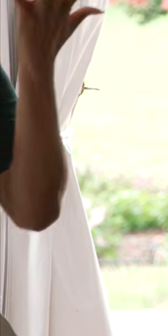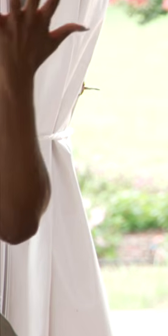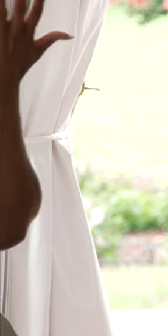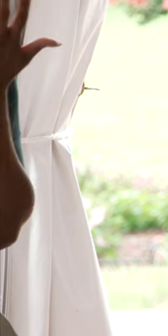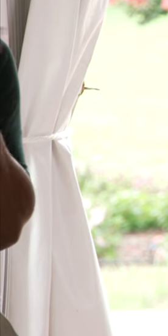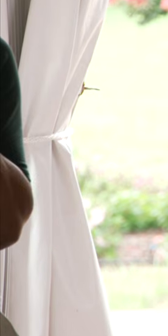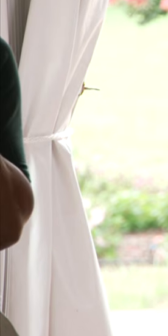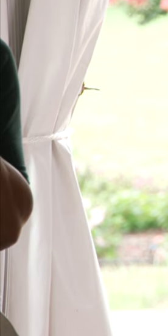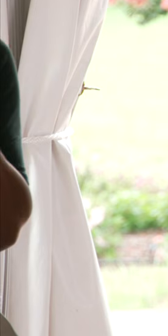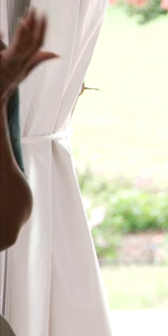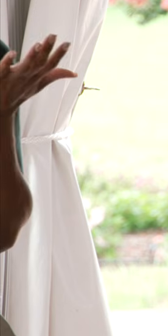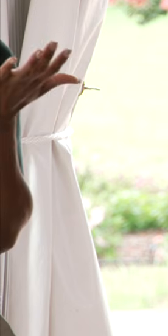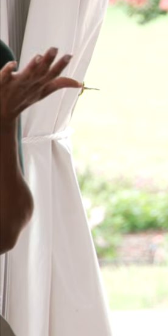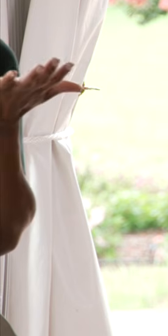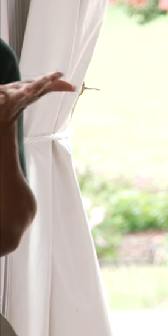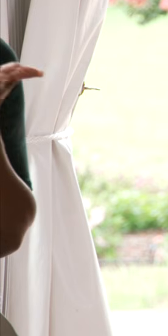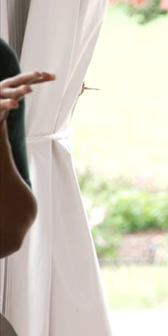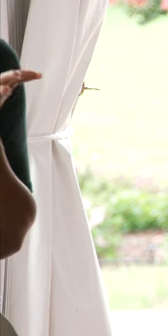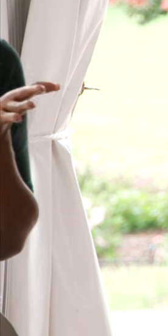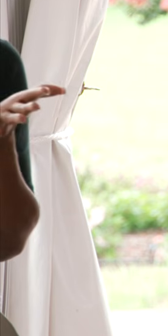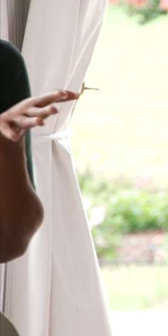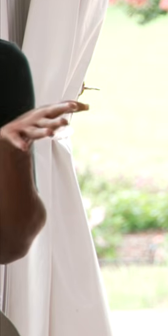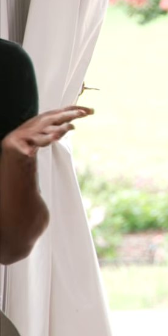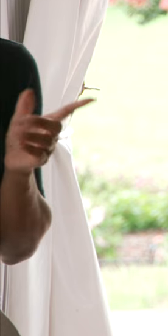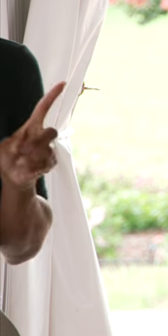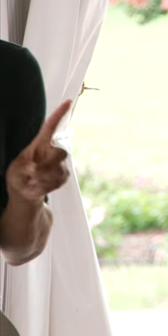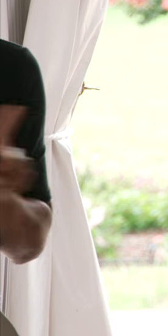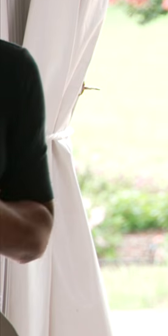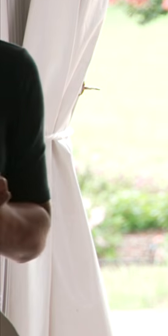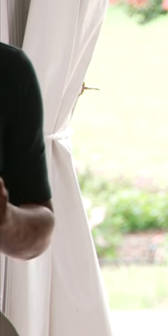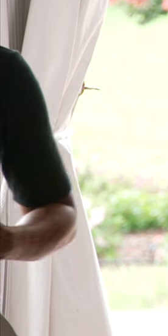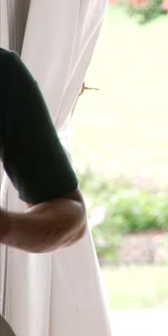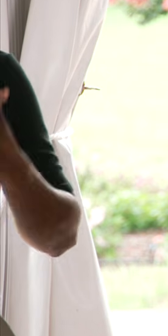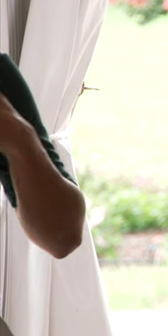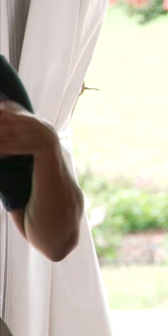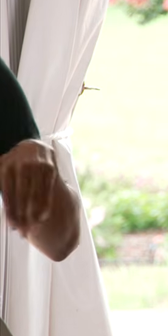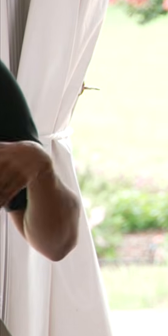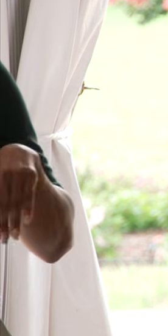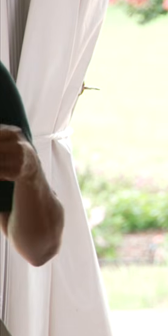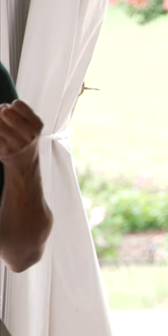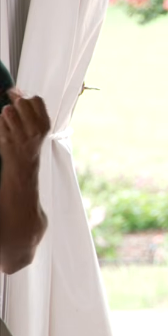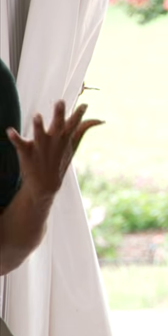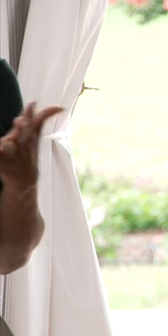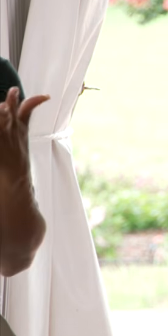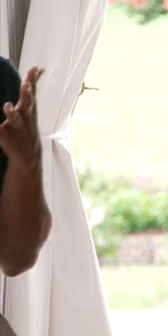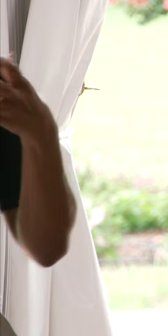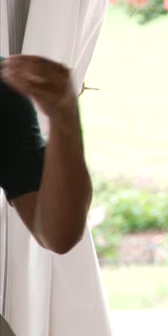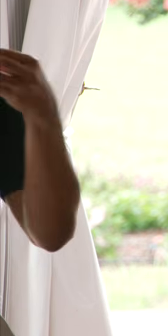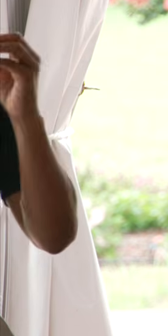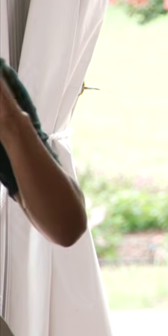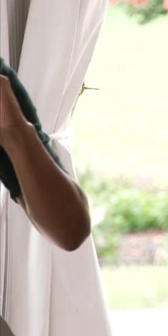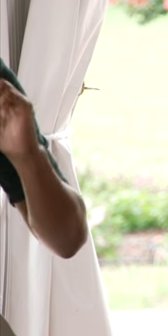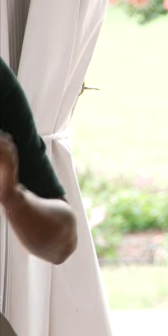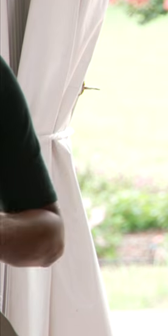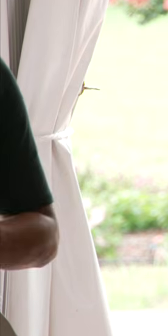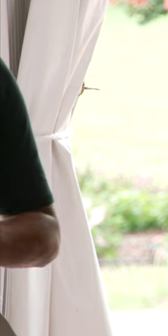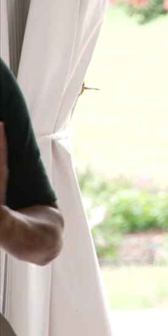this. And there are many other stories how the men learned of it. And understand also, we didn't know